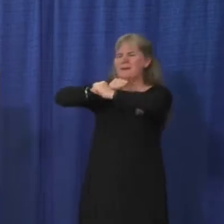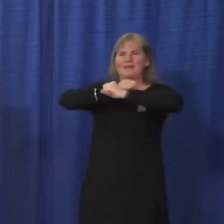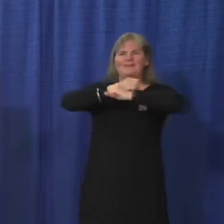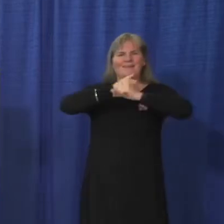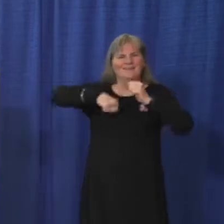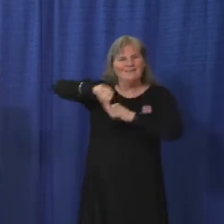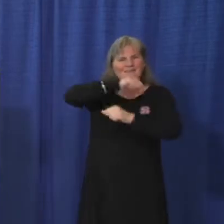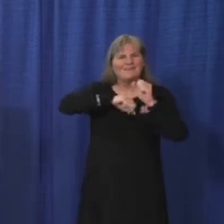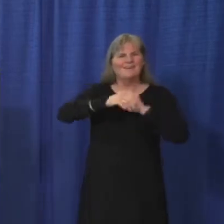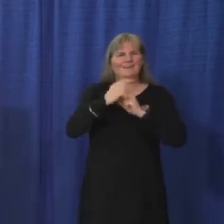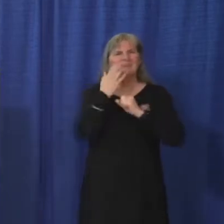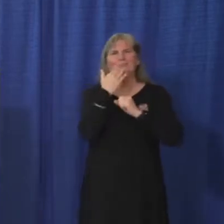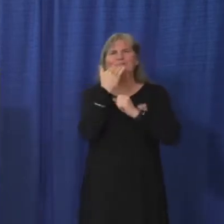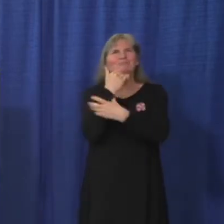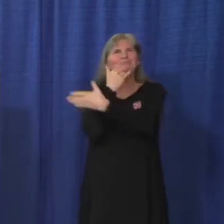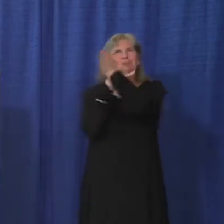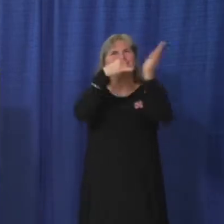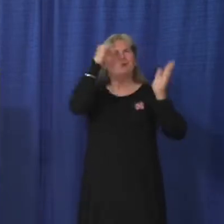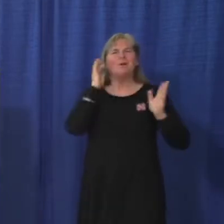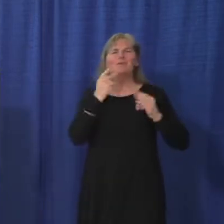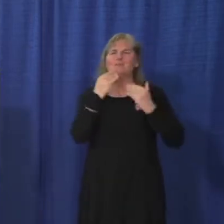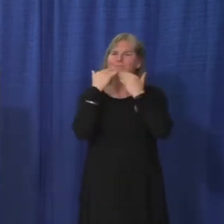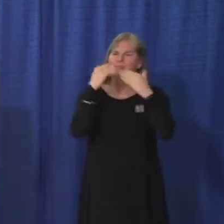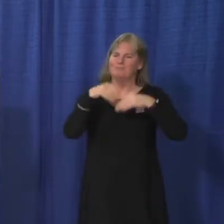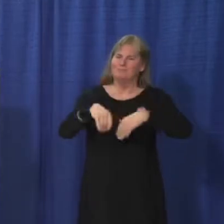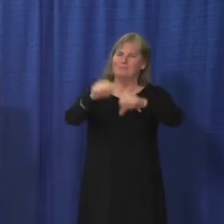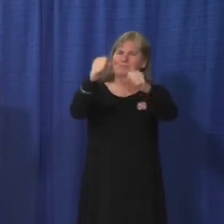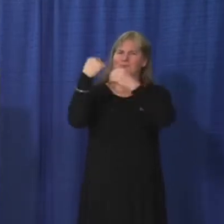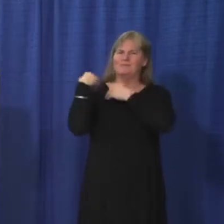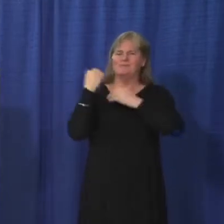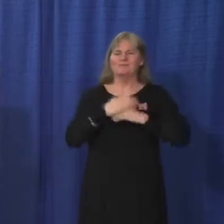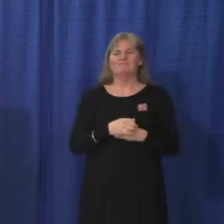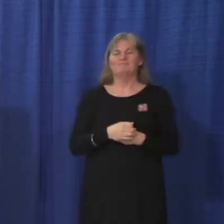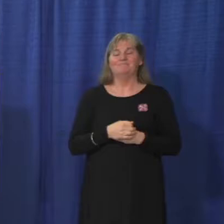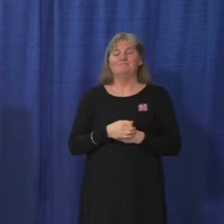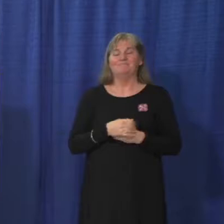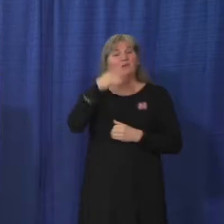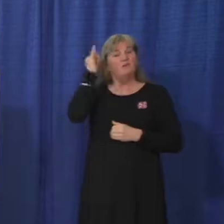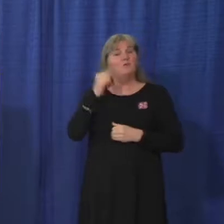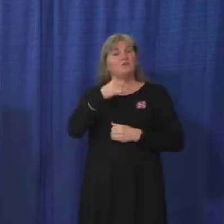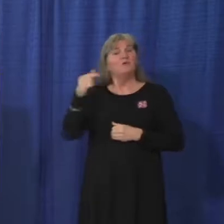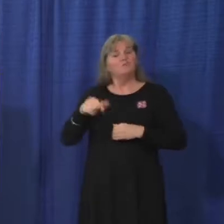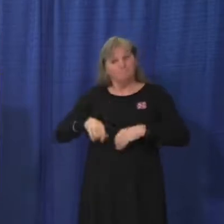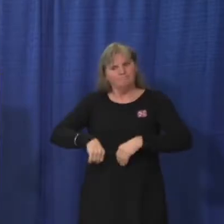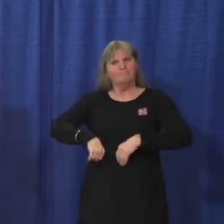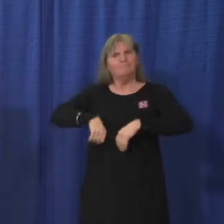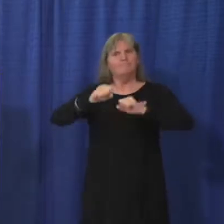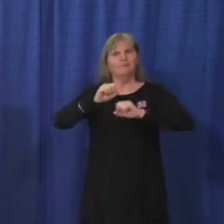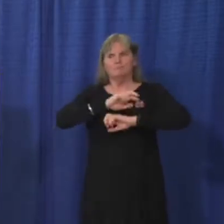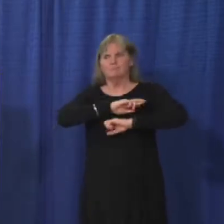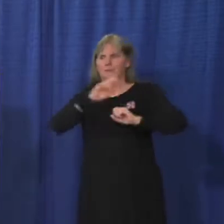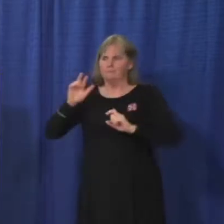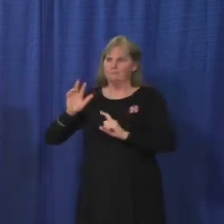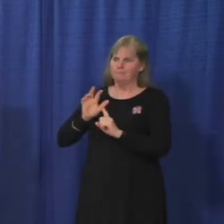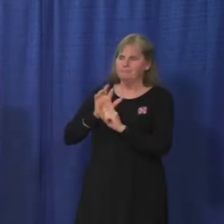The government of Yukon responded to the pandemic bye rapidly deploying economic supports to stabilize our